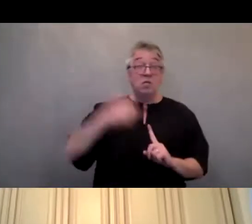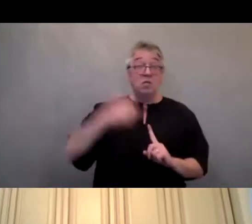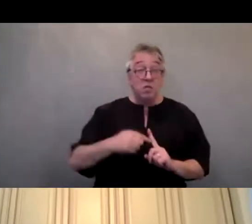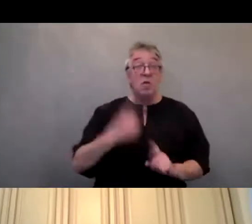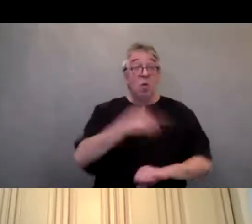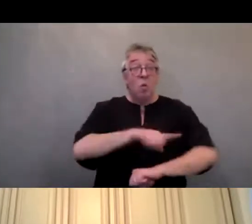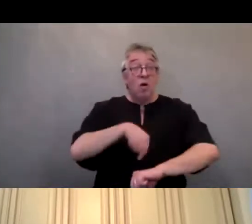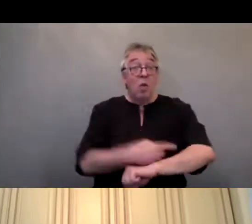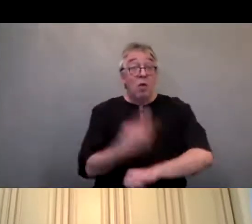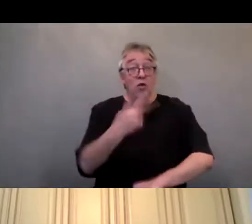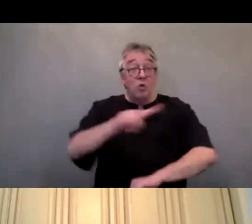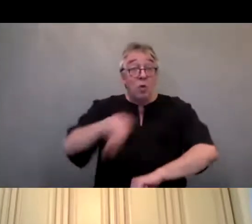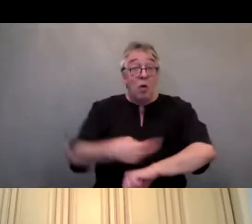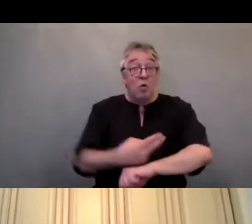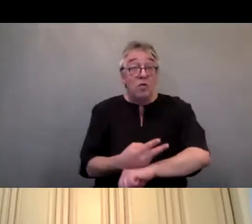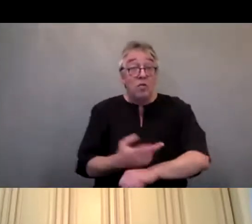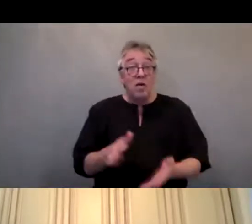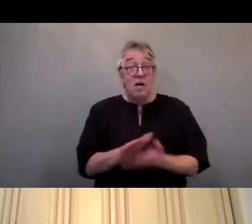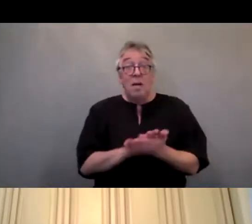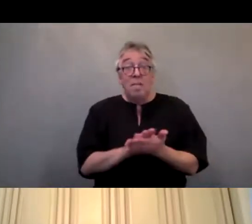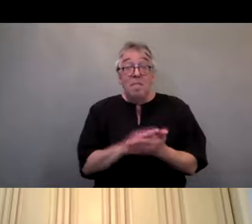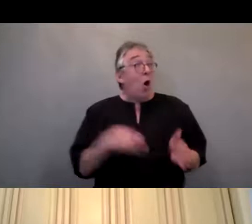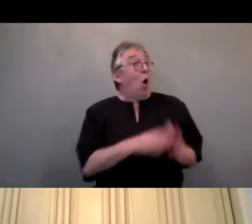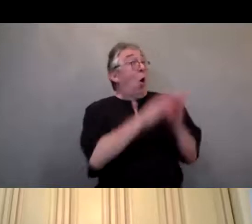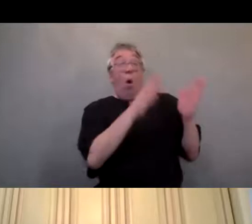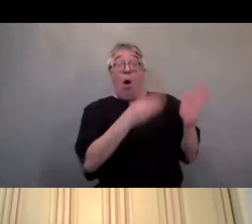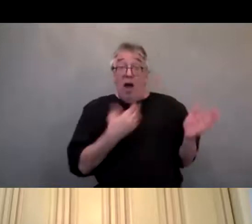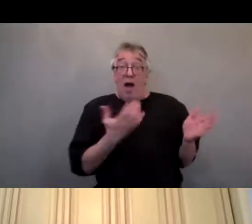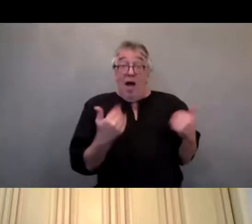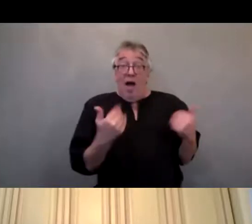hours investment of my time just to get there. I would need to do this